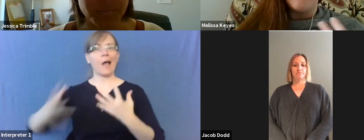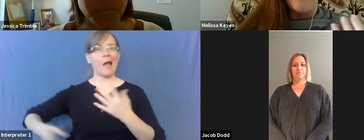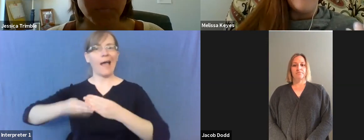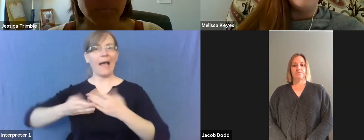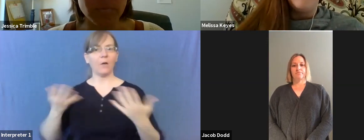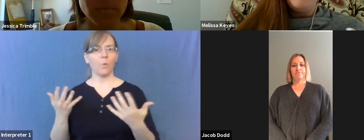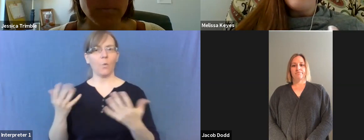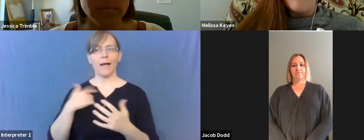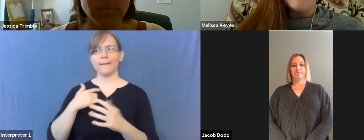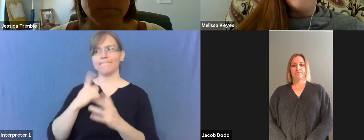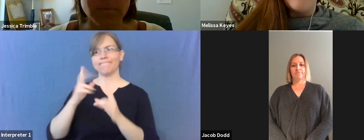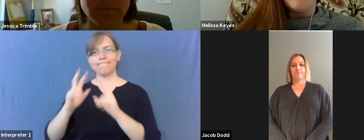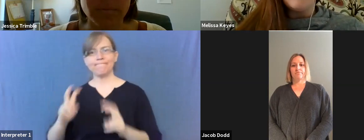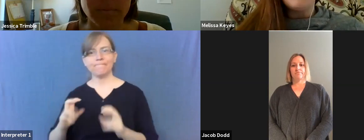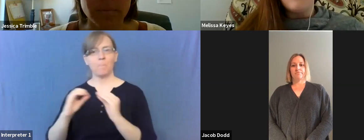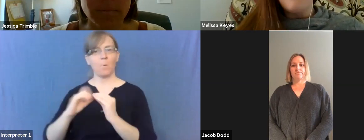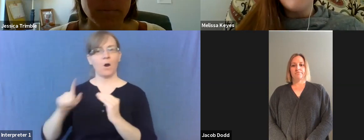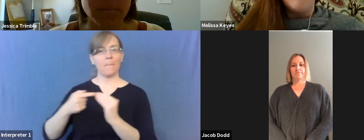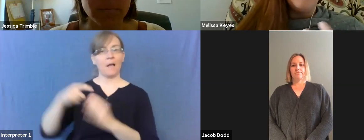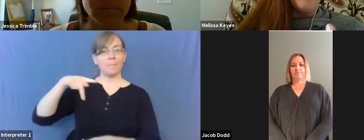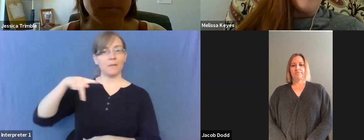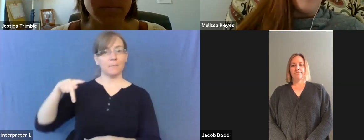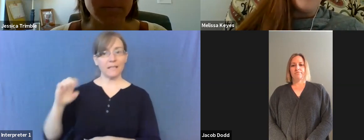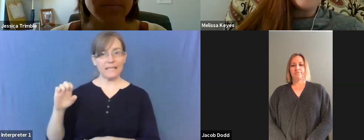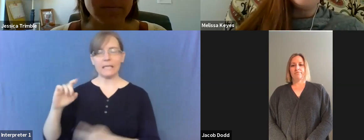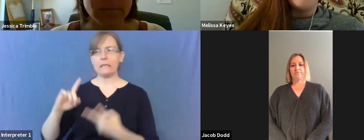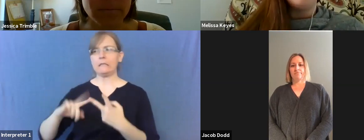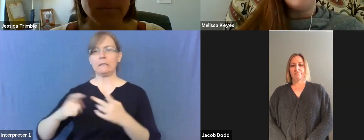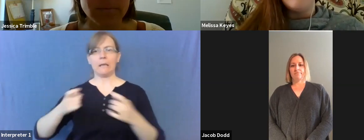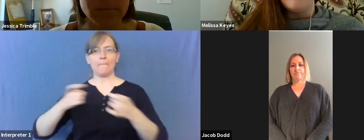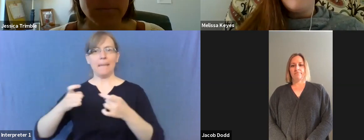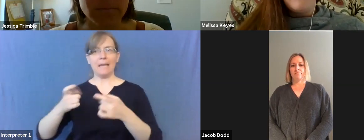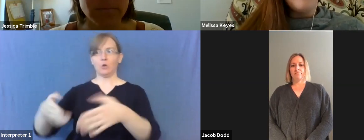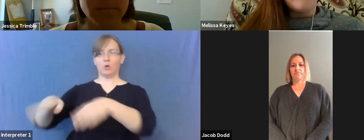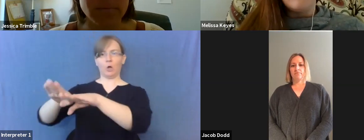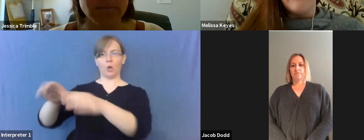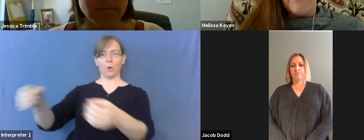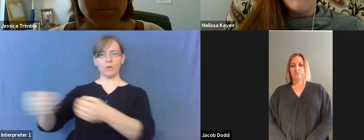and managing closed offices and remote workspaces and things like that.